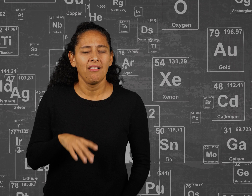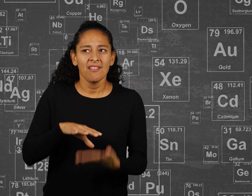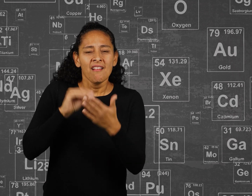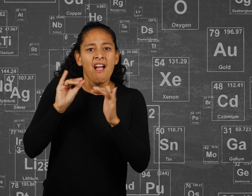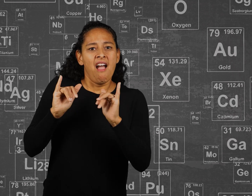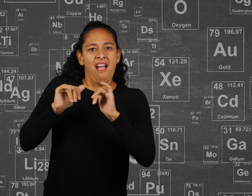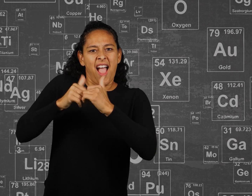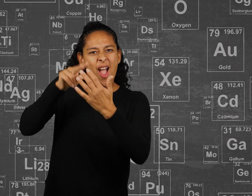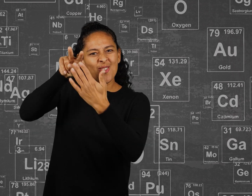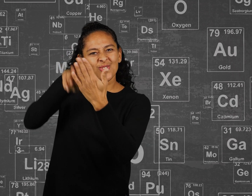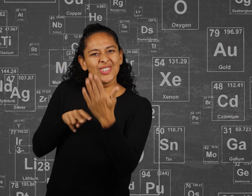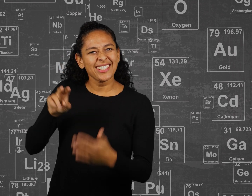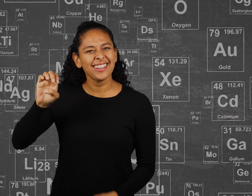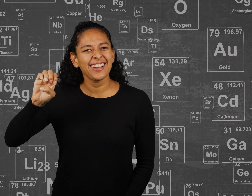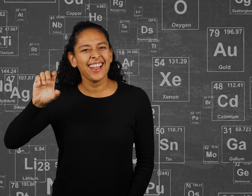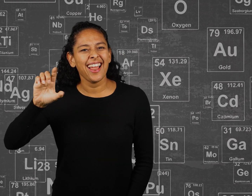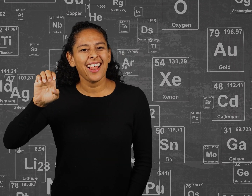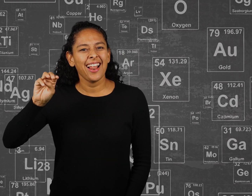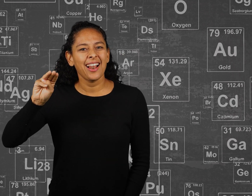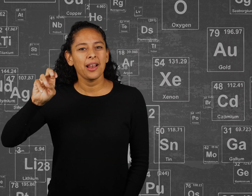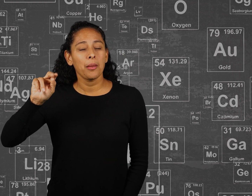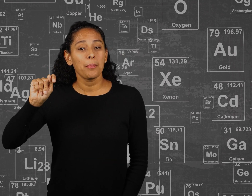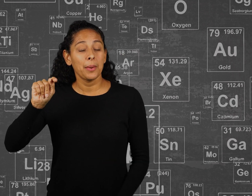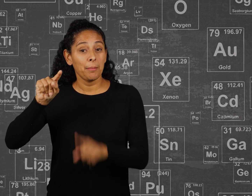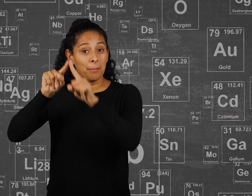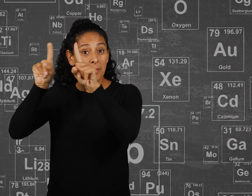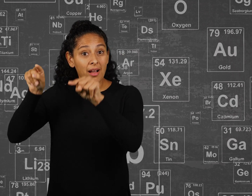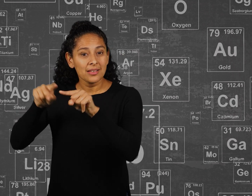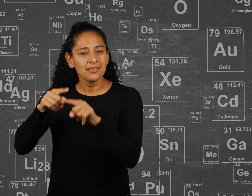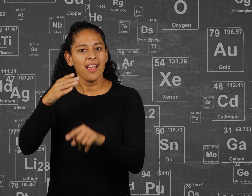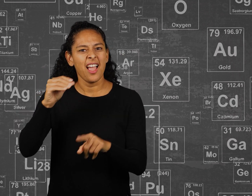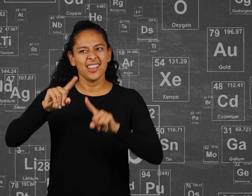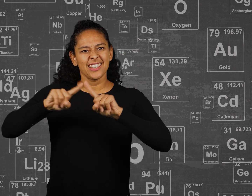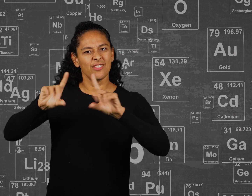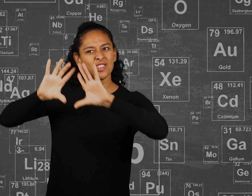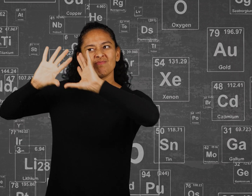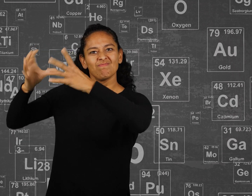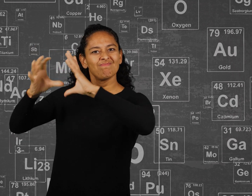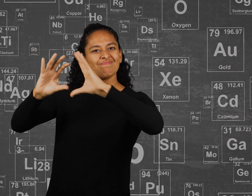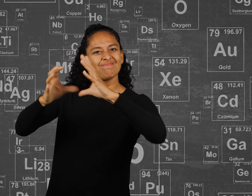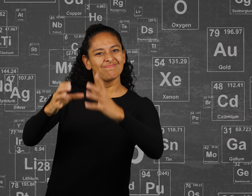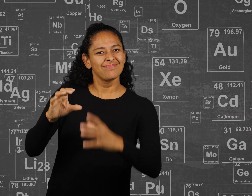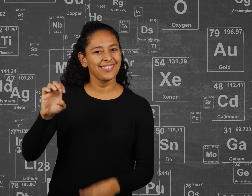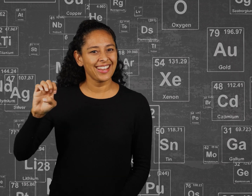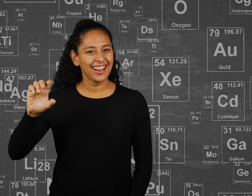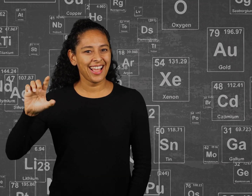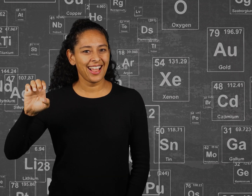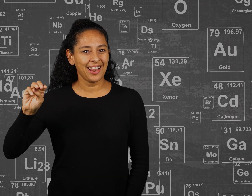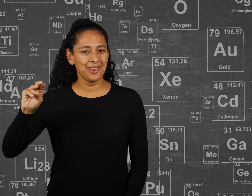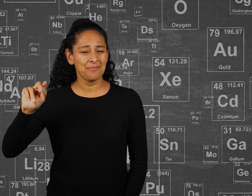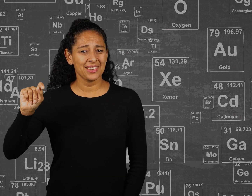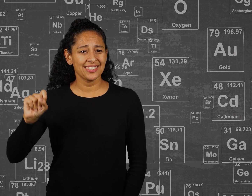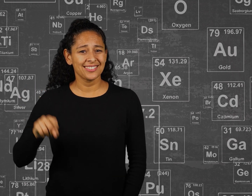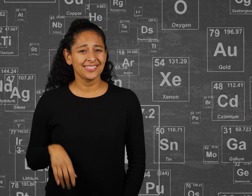how to read the element boxes, and the different groups of elements!